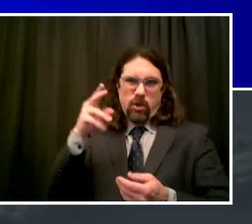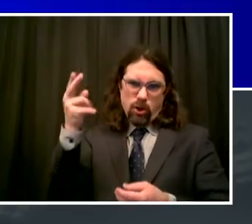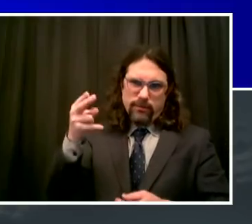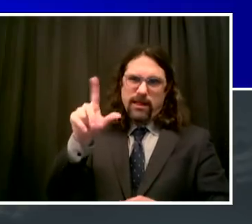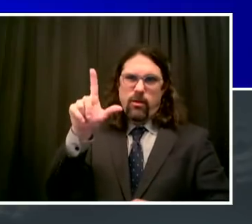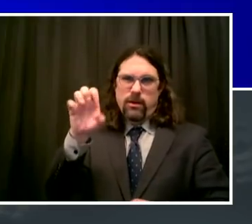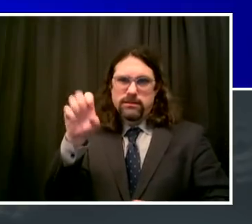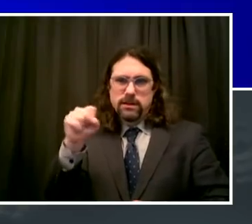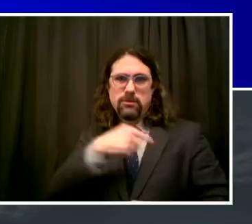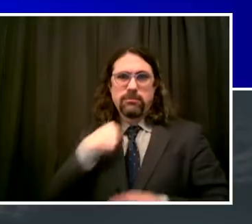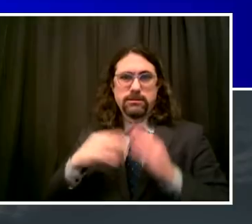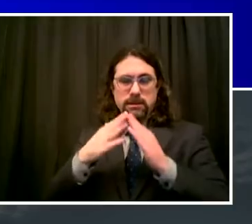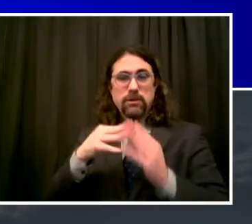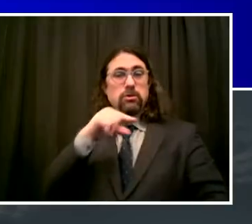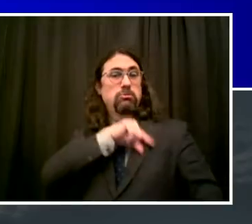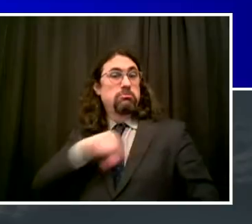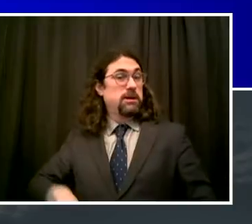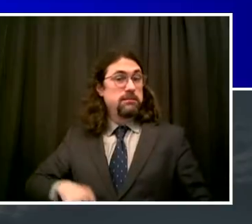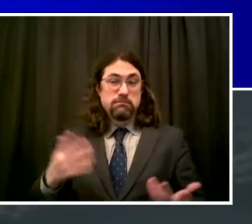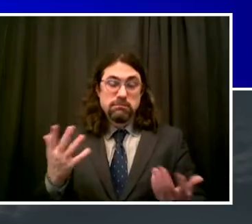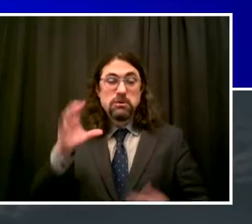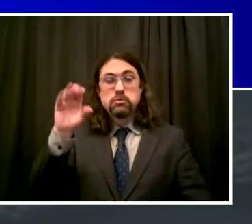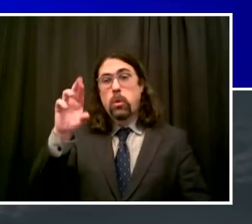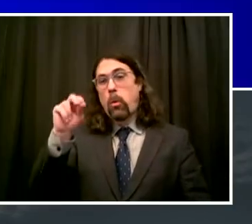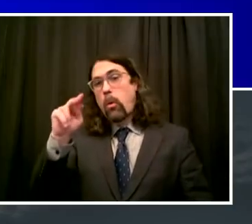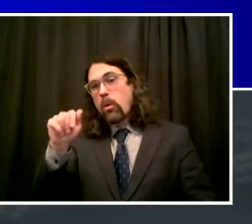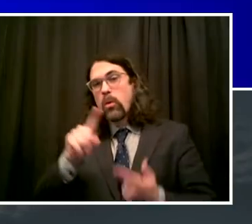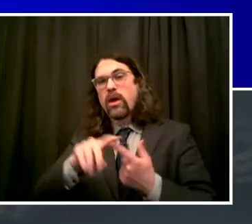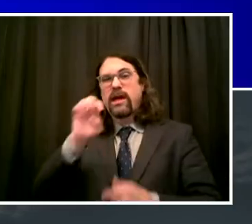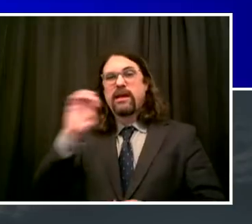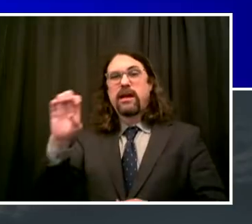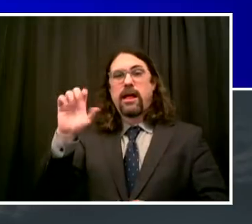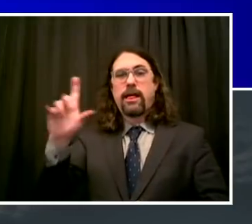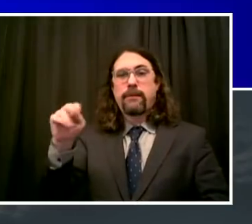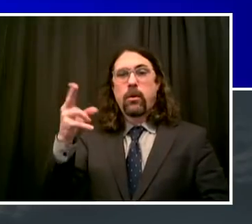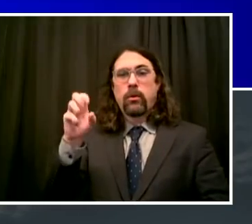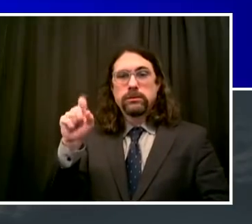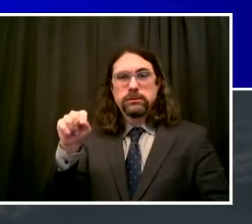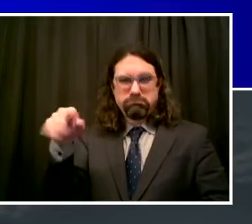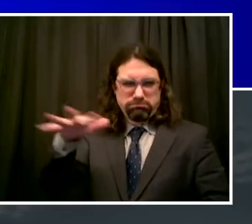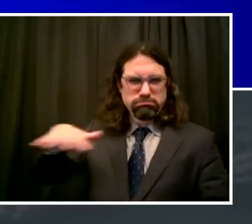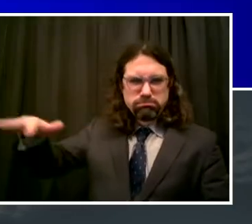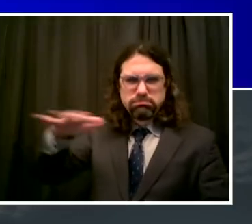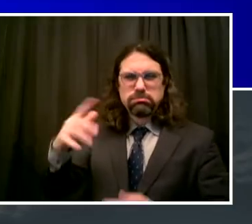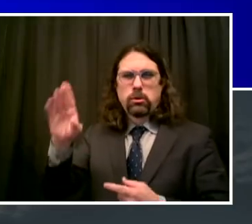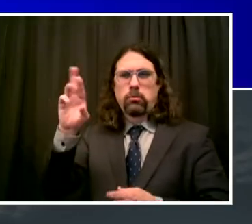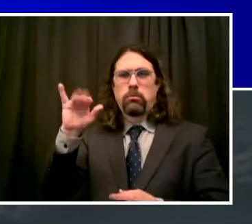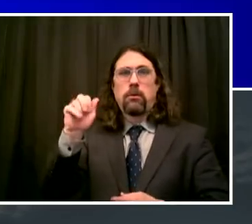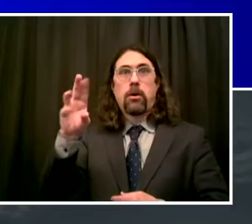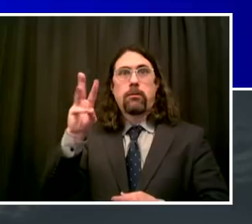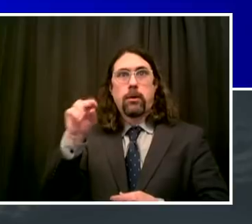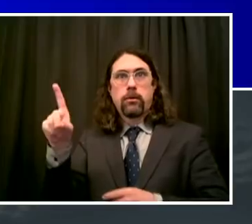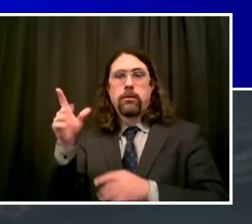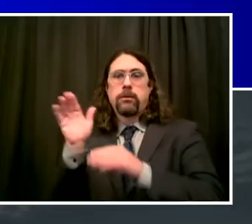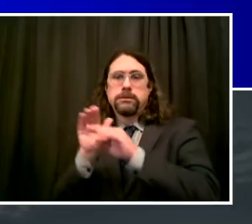CHINA TOWN. IN QUEENS, CORONA EAST, ELM HURS,